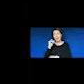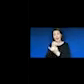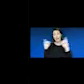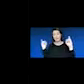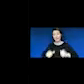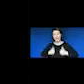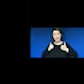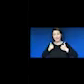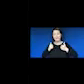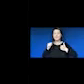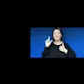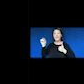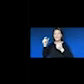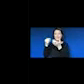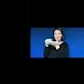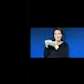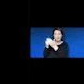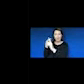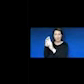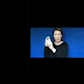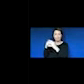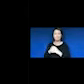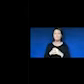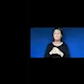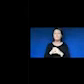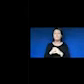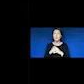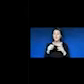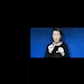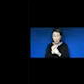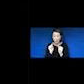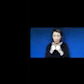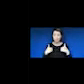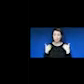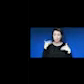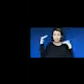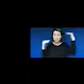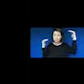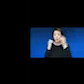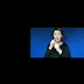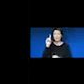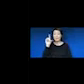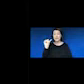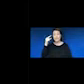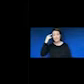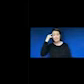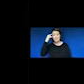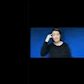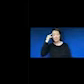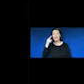We are working with young adults with developmental disabilities who are ages 18 to 24, it is